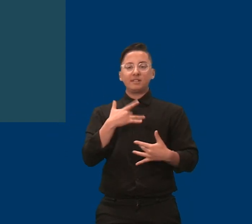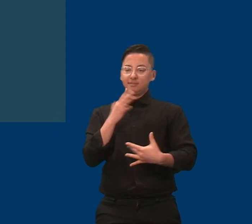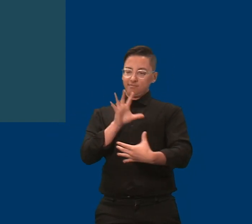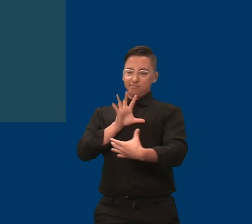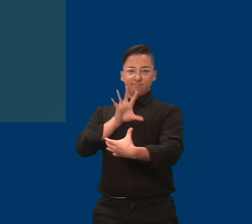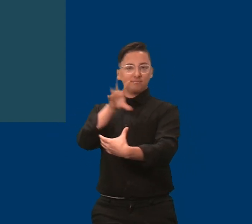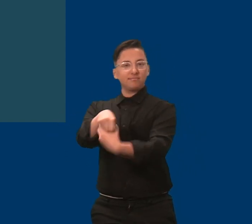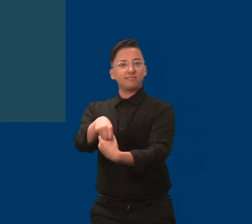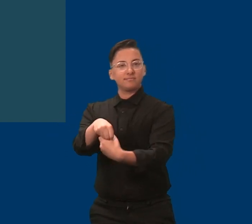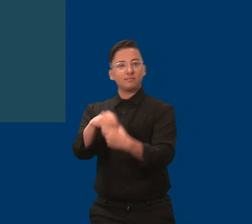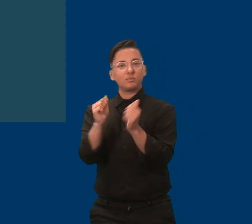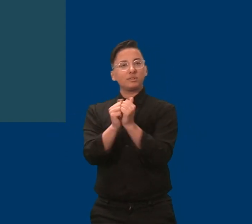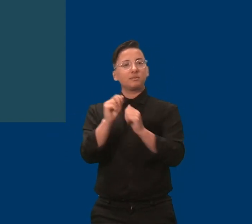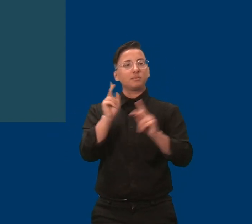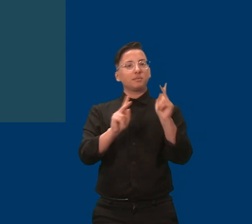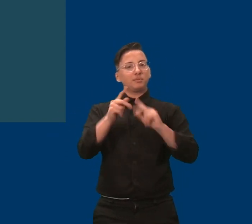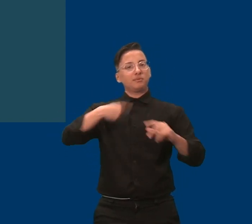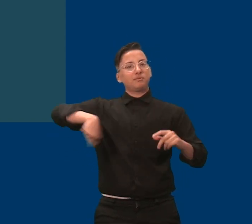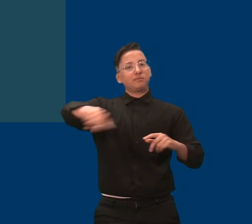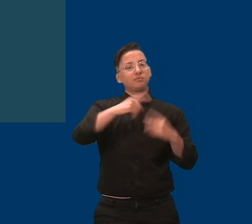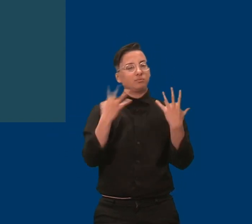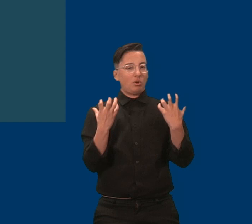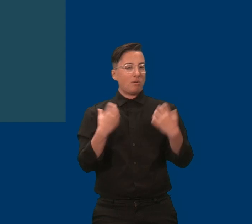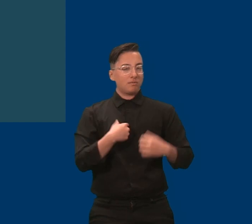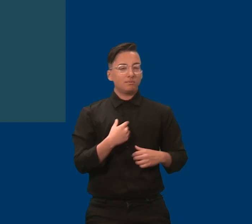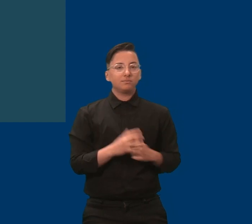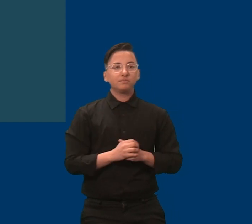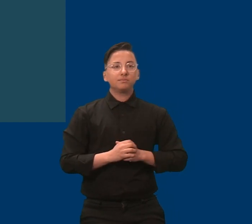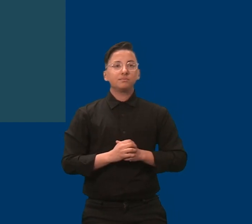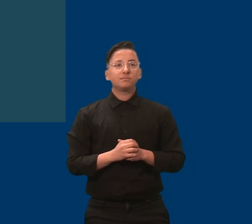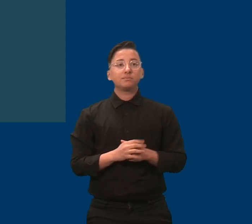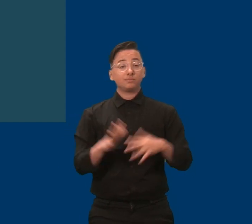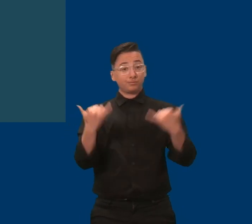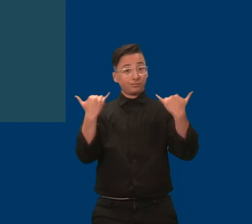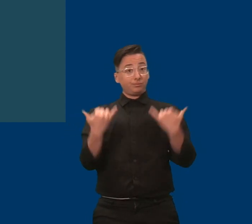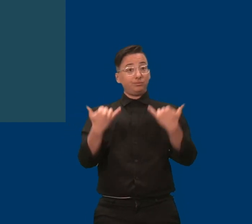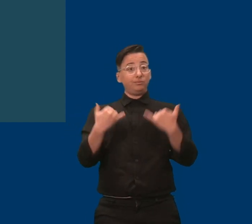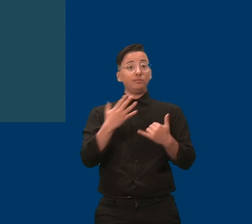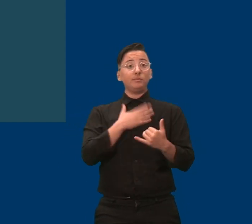Currently, my options are limited.